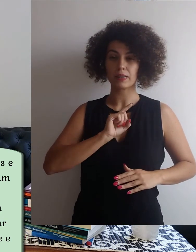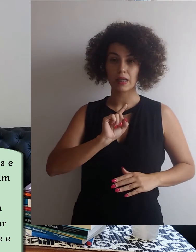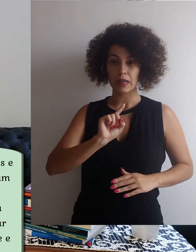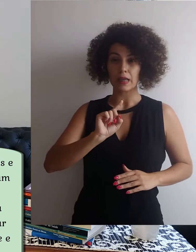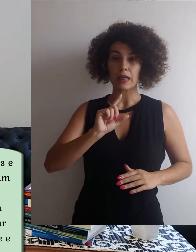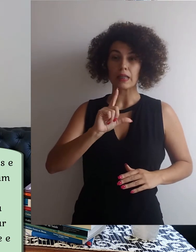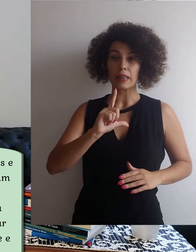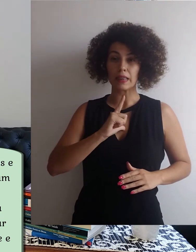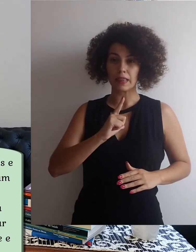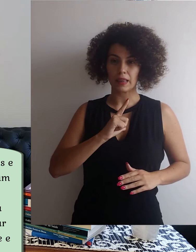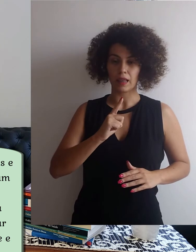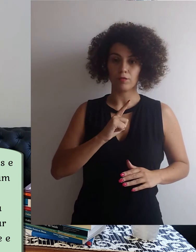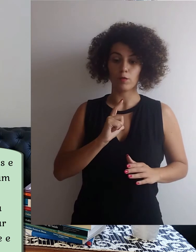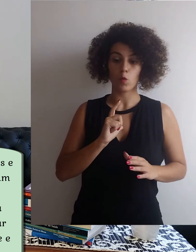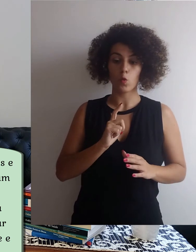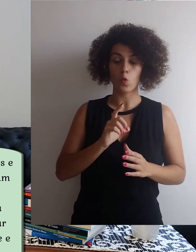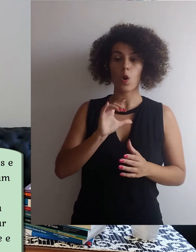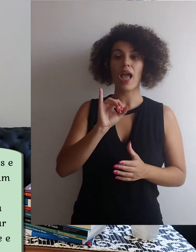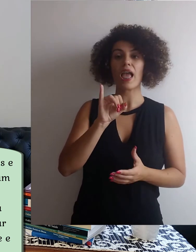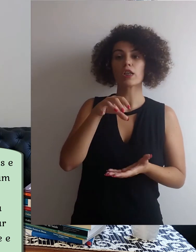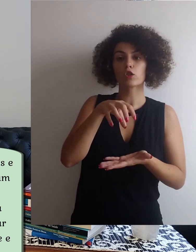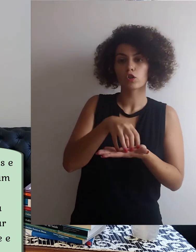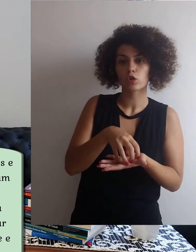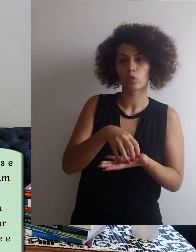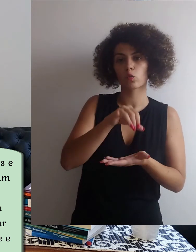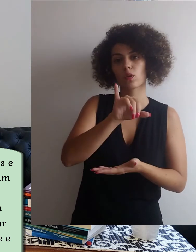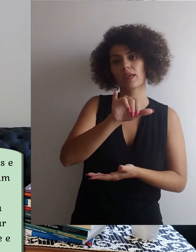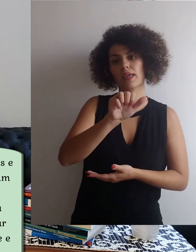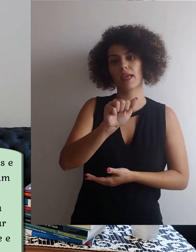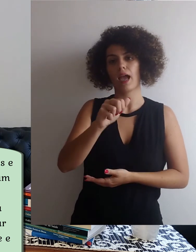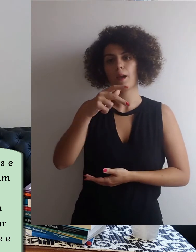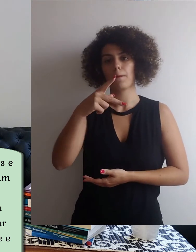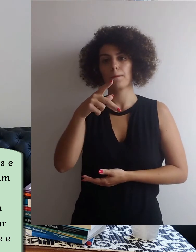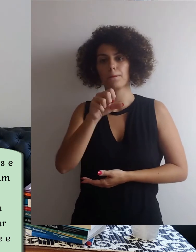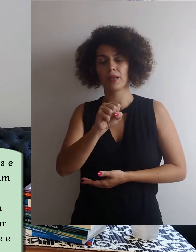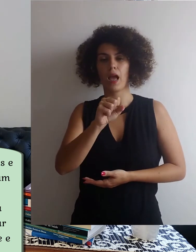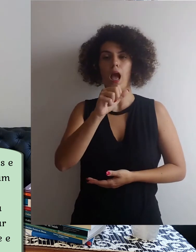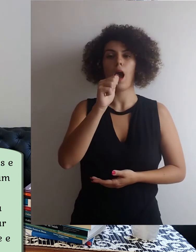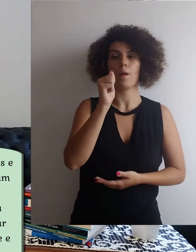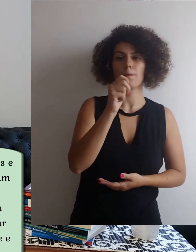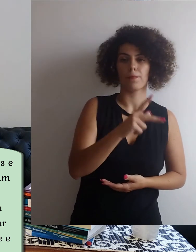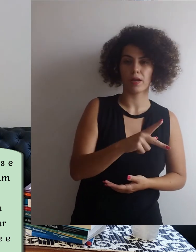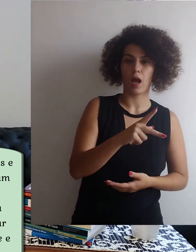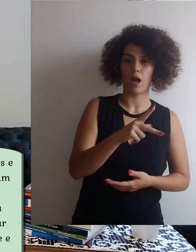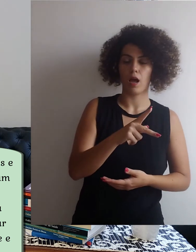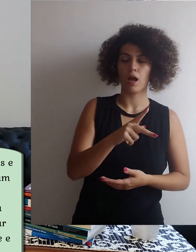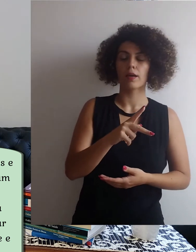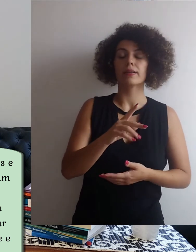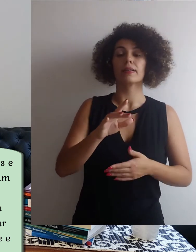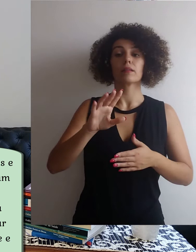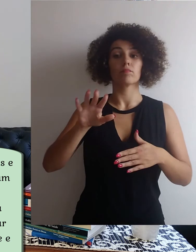Vargas era they were converted into the Retirement and Pension Institutes, the IAPs, and their